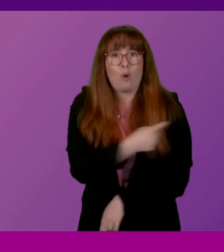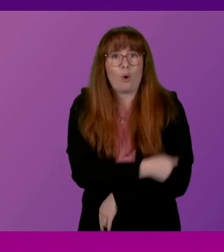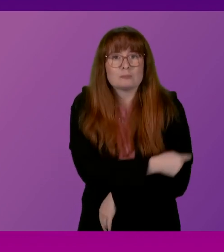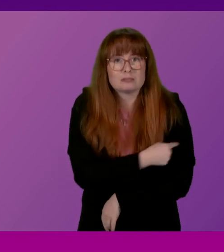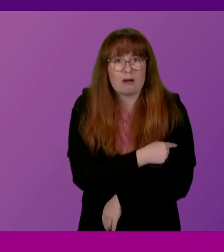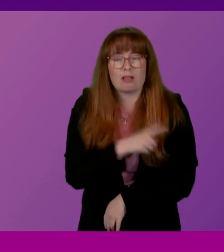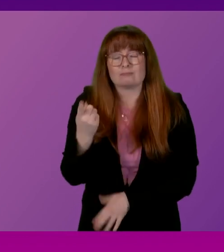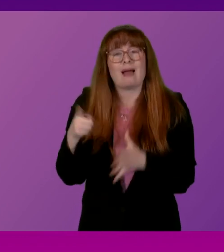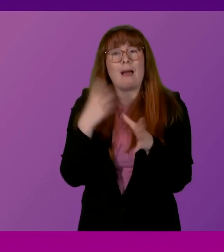centre in Aberdeen.